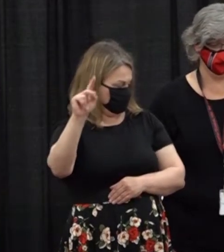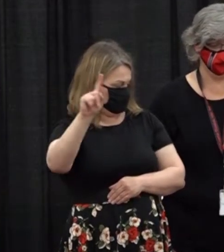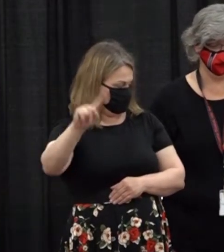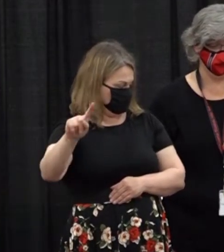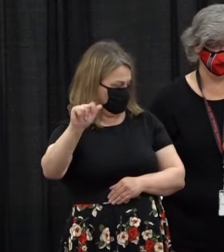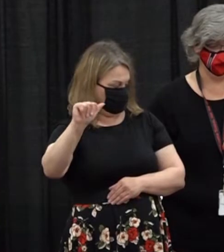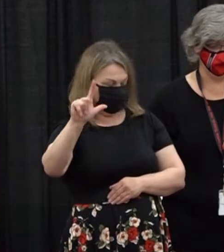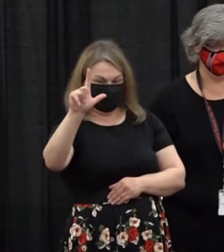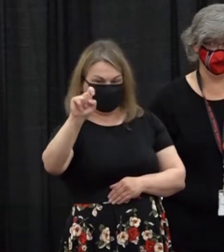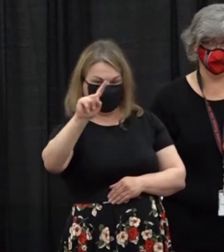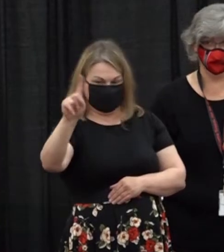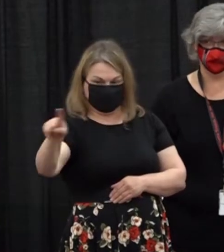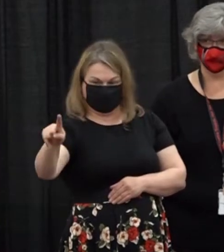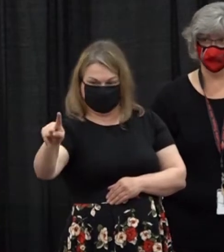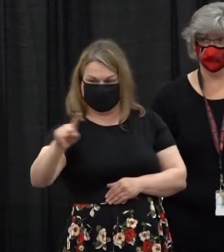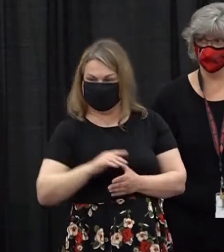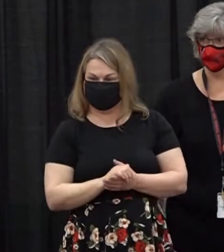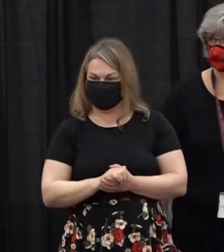Kevin Gonzalez.